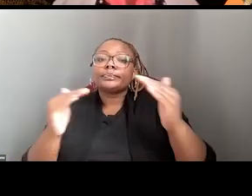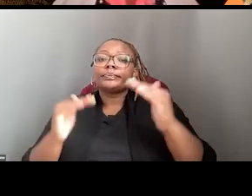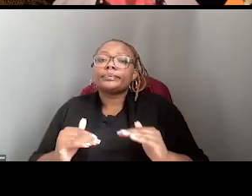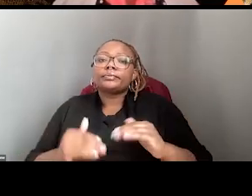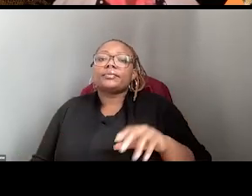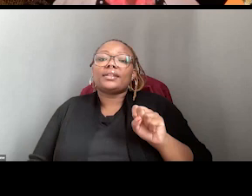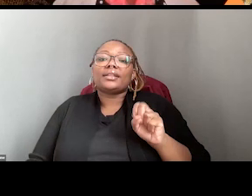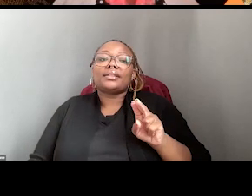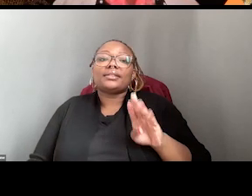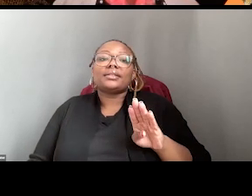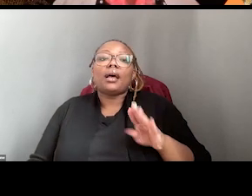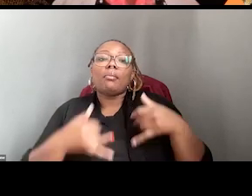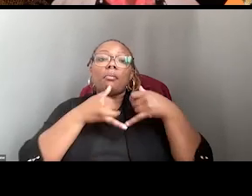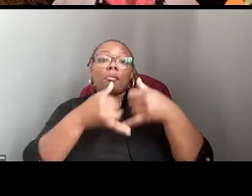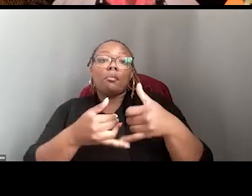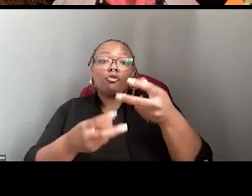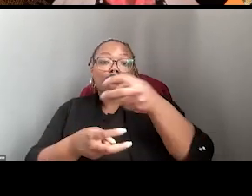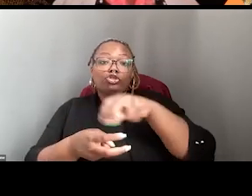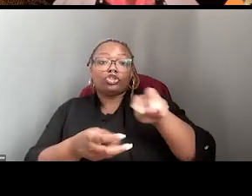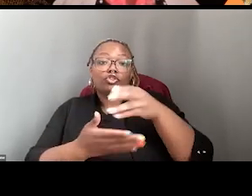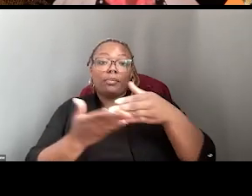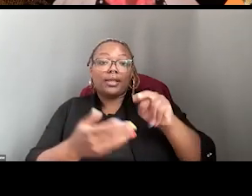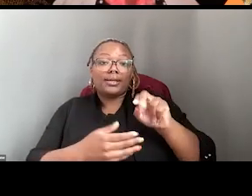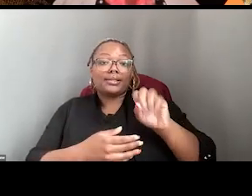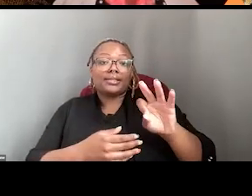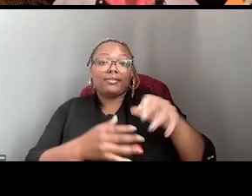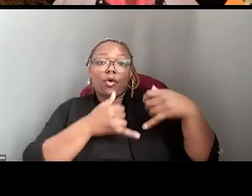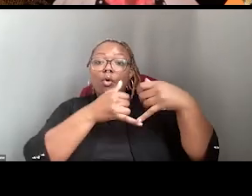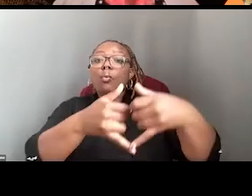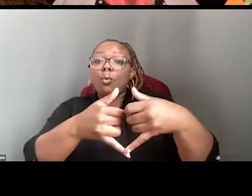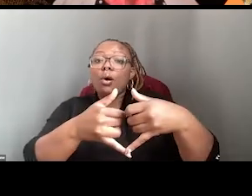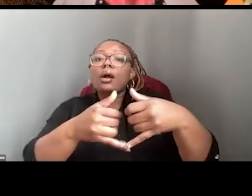which is a subaward, is for you to enter into a new subrecipient agreement.